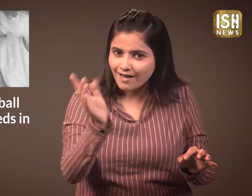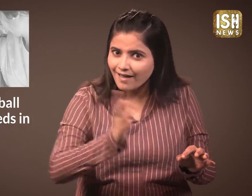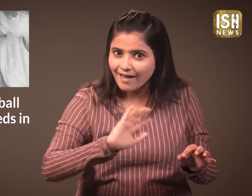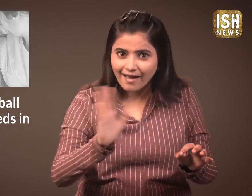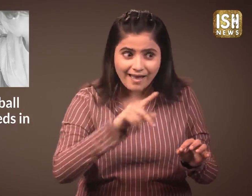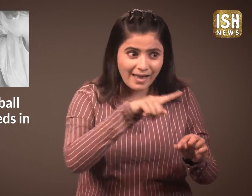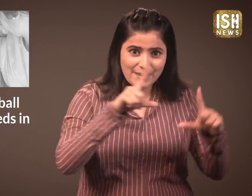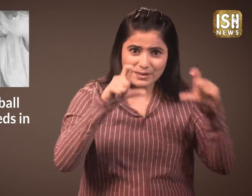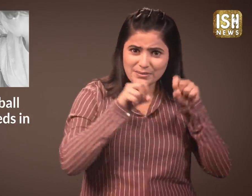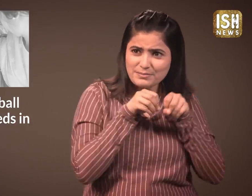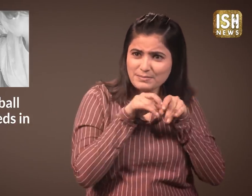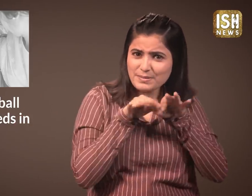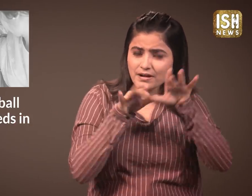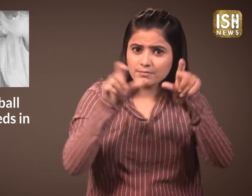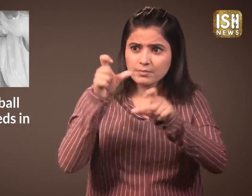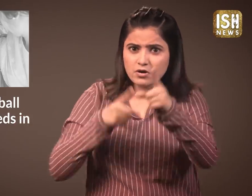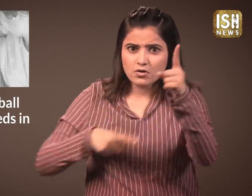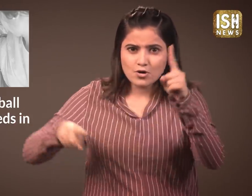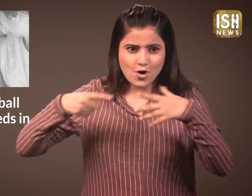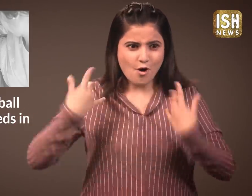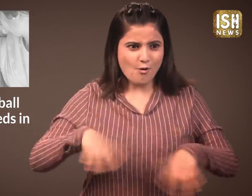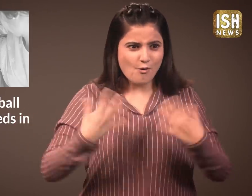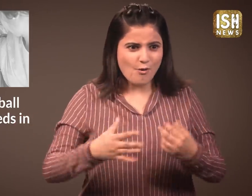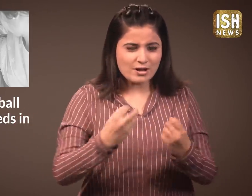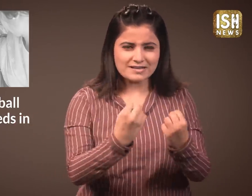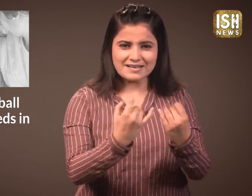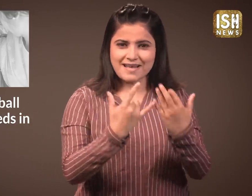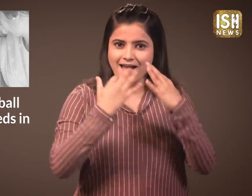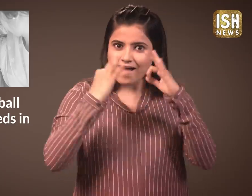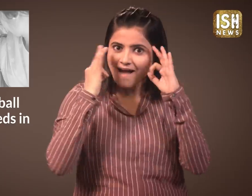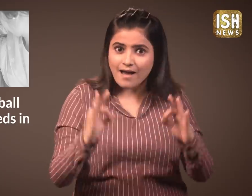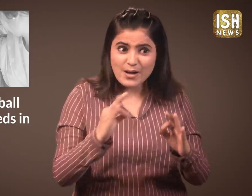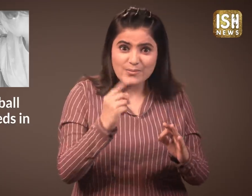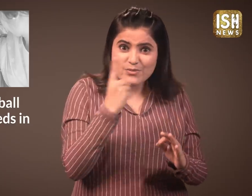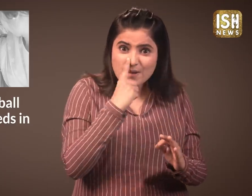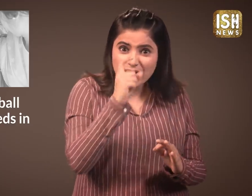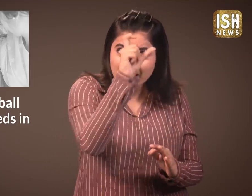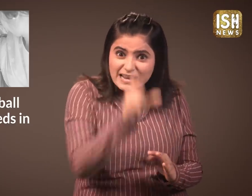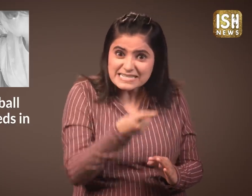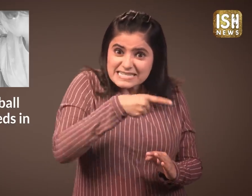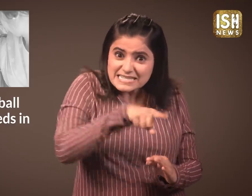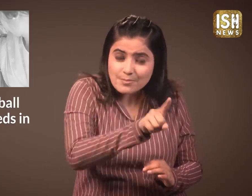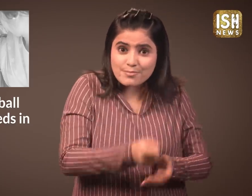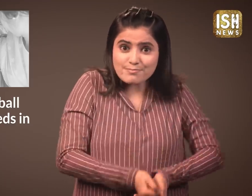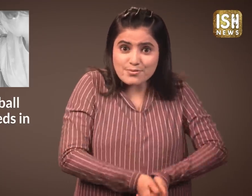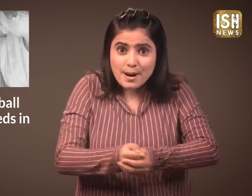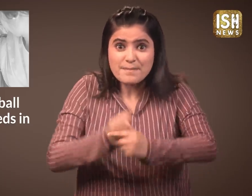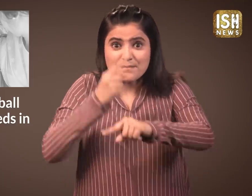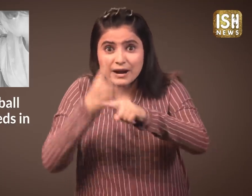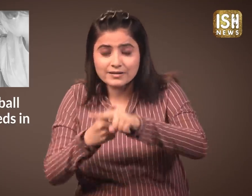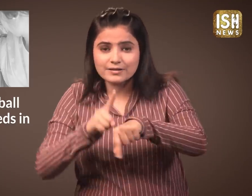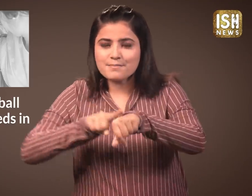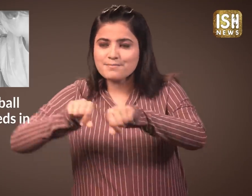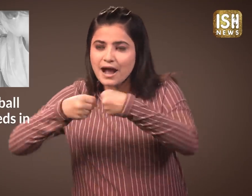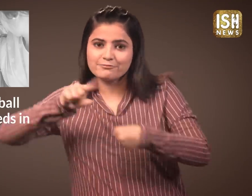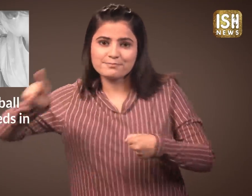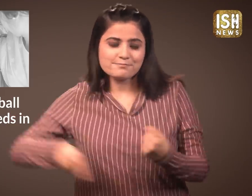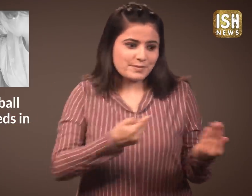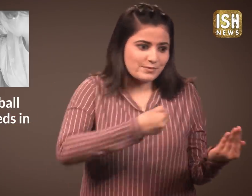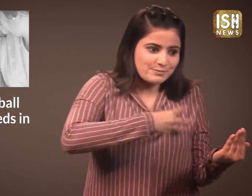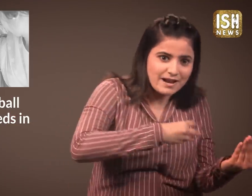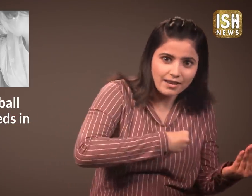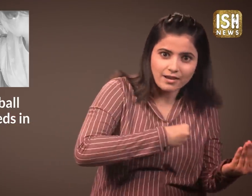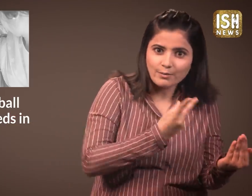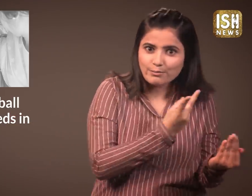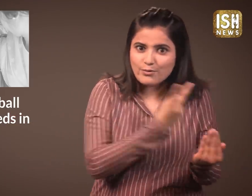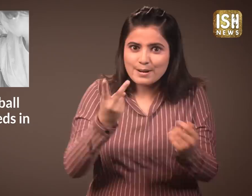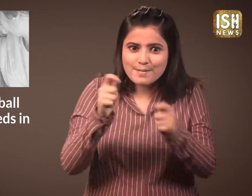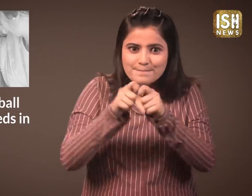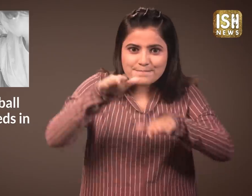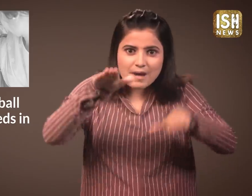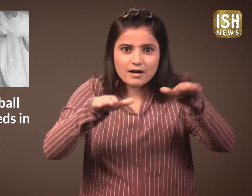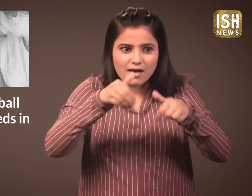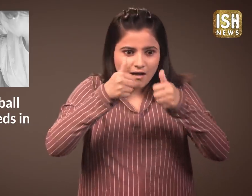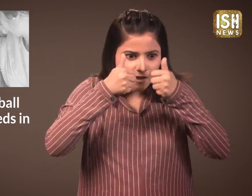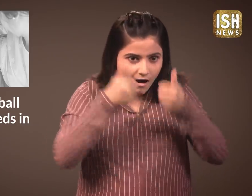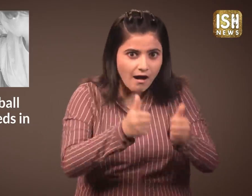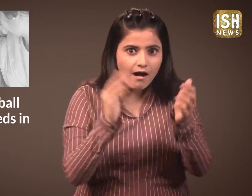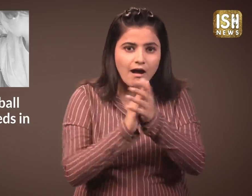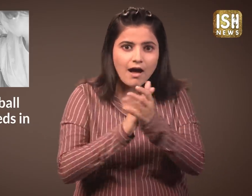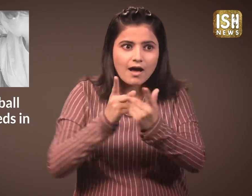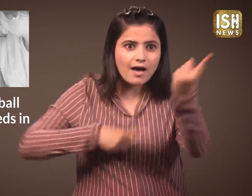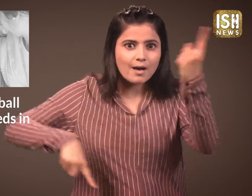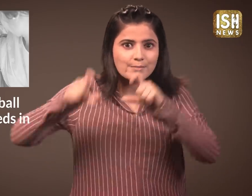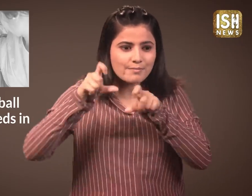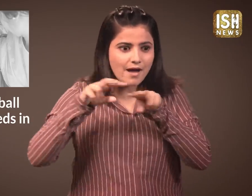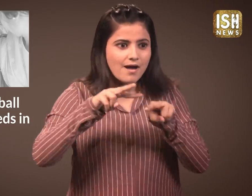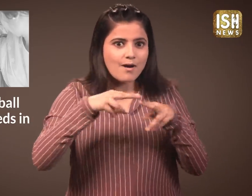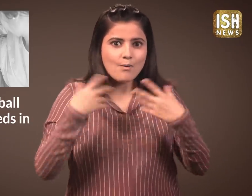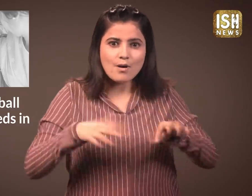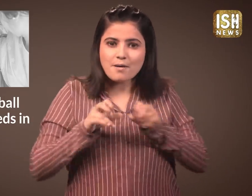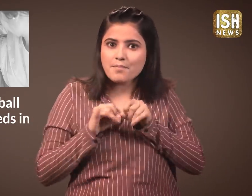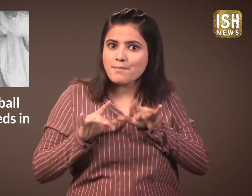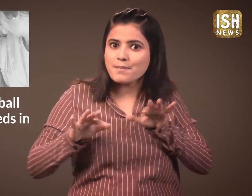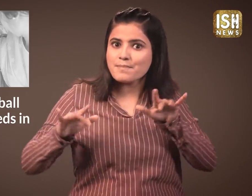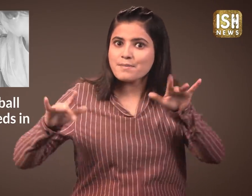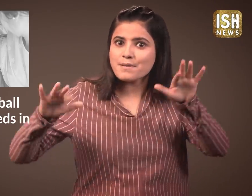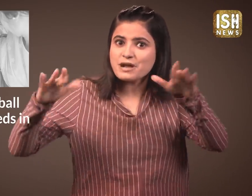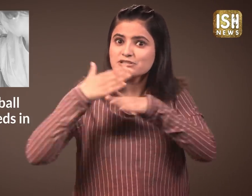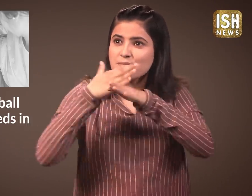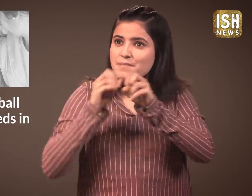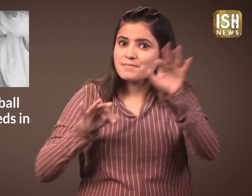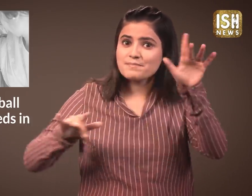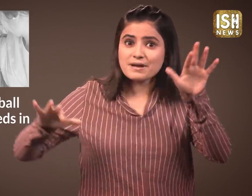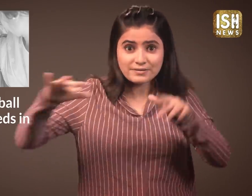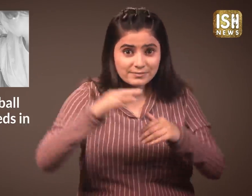However, when this picture went viral people all over got inspired and have praised her being able to balance her work and her baby.